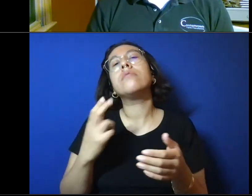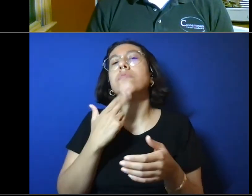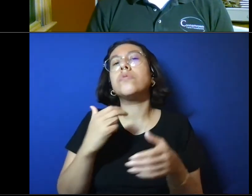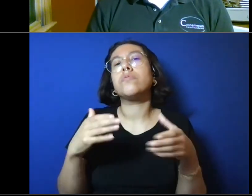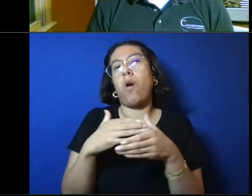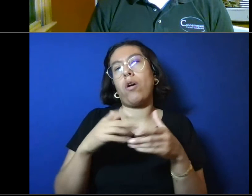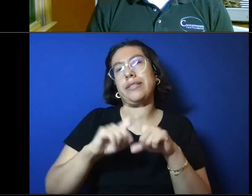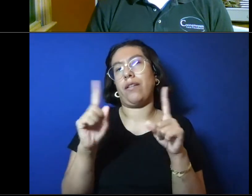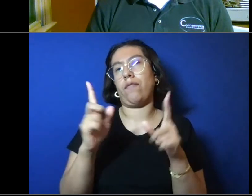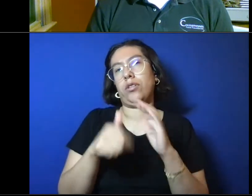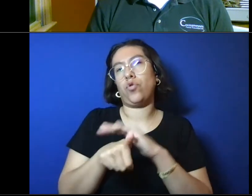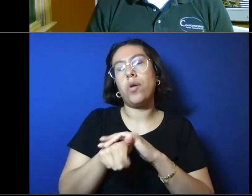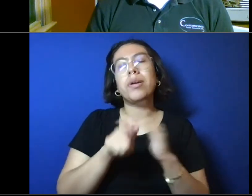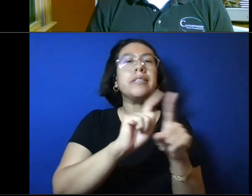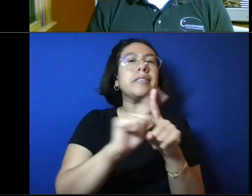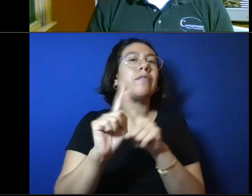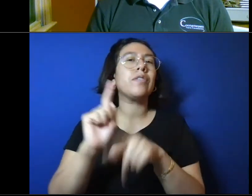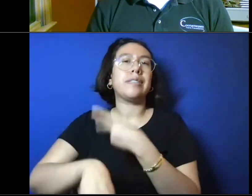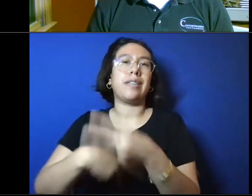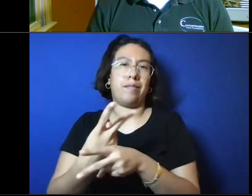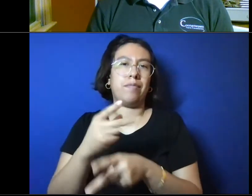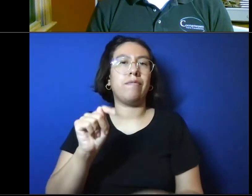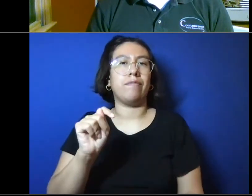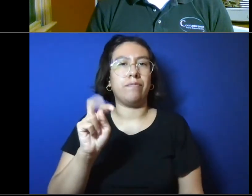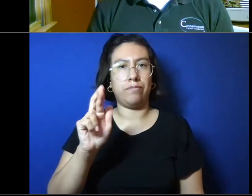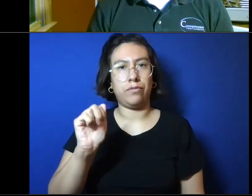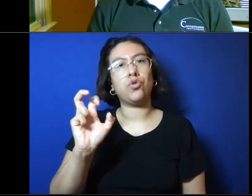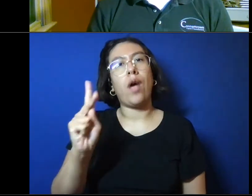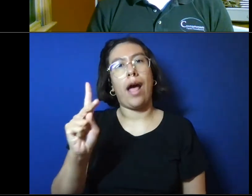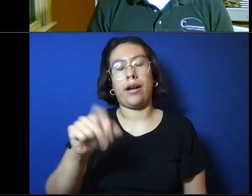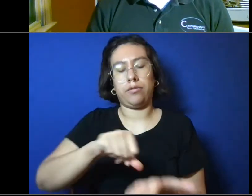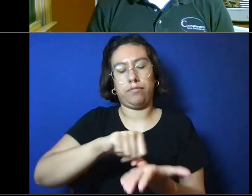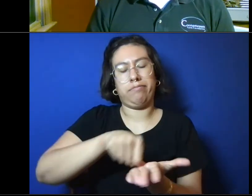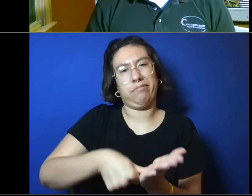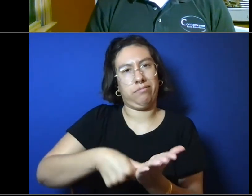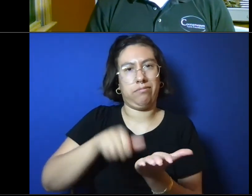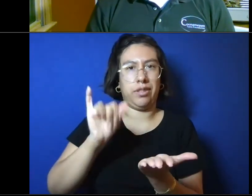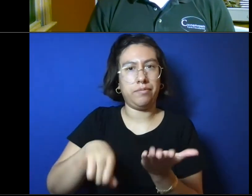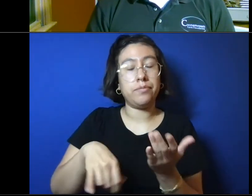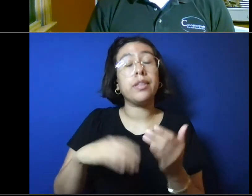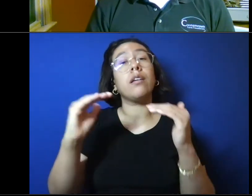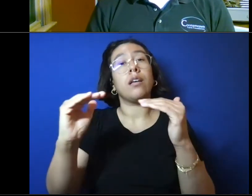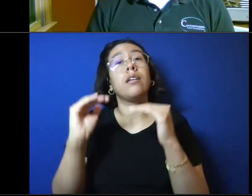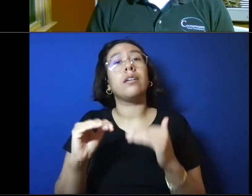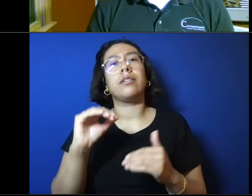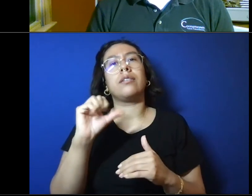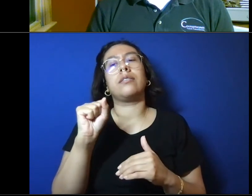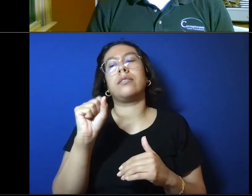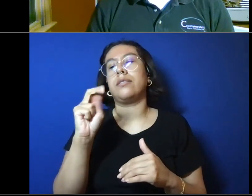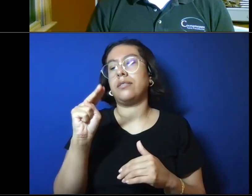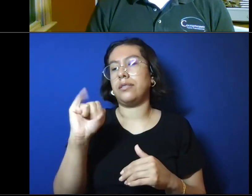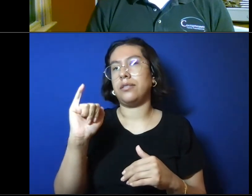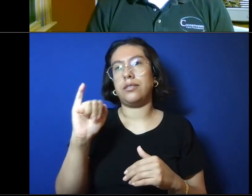as to which turtle has come up to nest, yup. Okay, and Sonica asks, and we want your true answer.